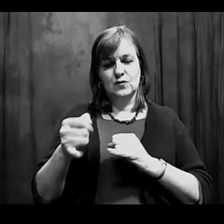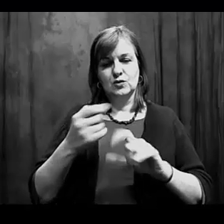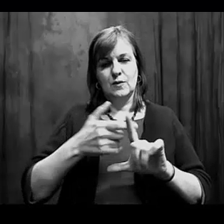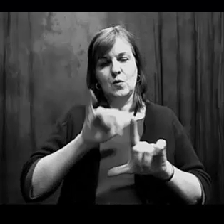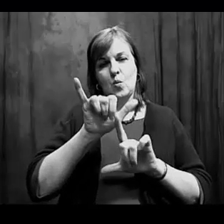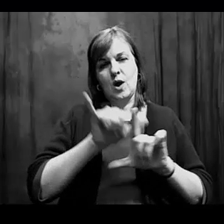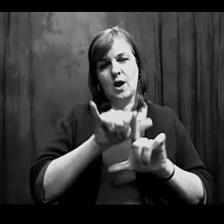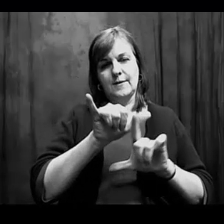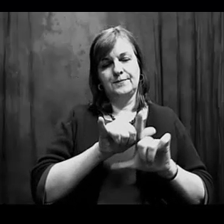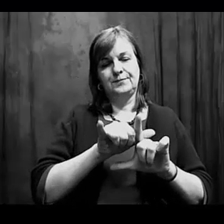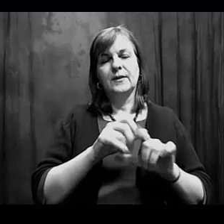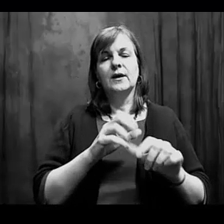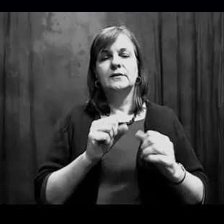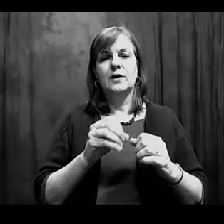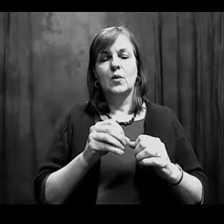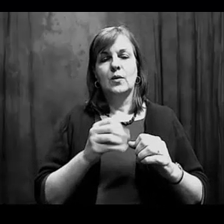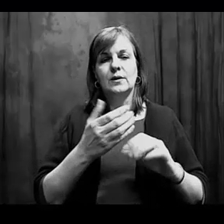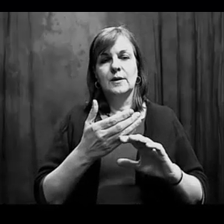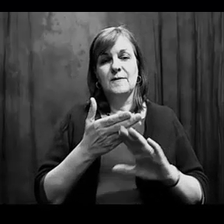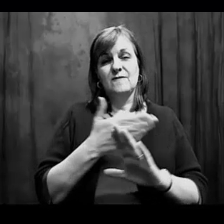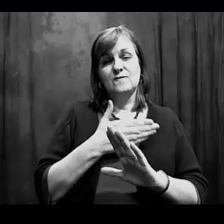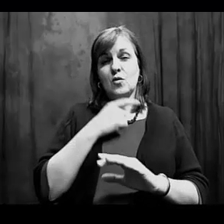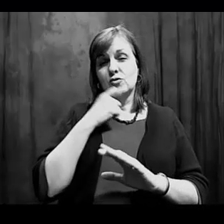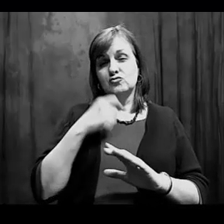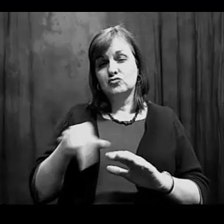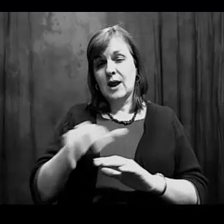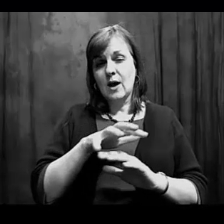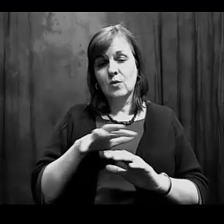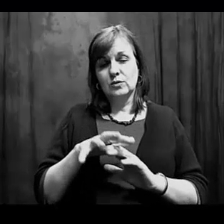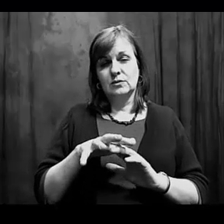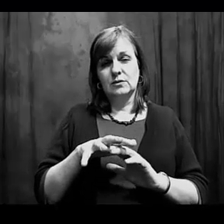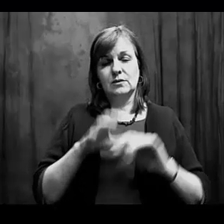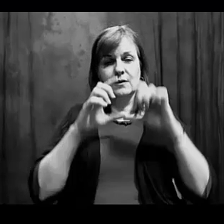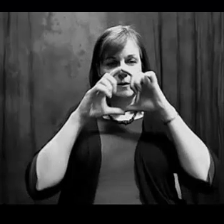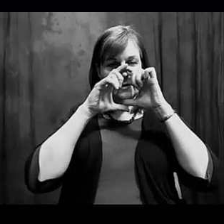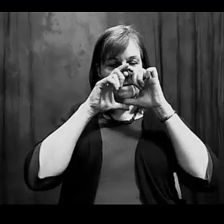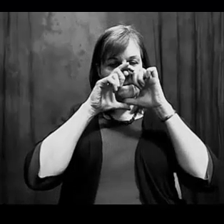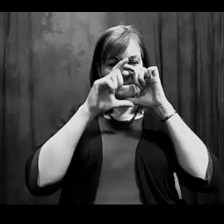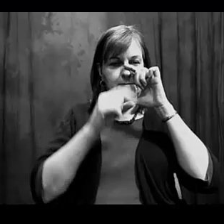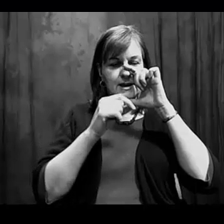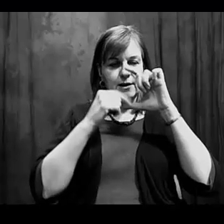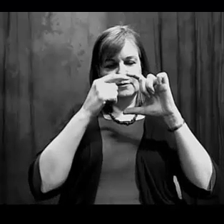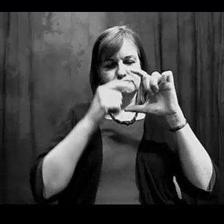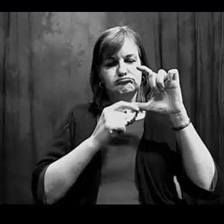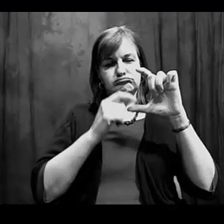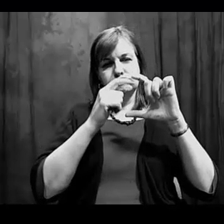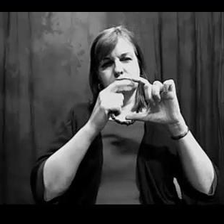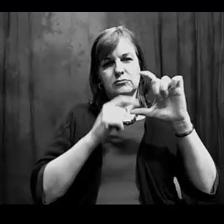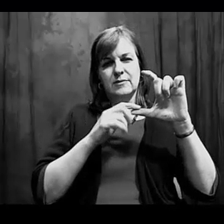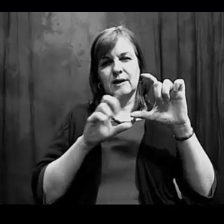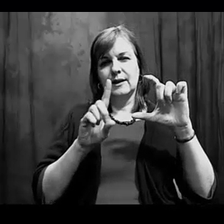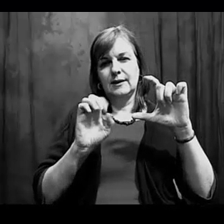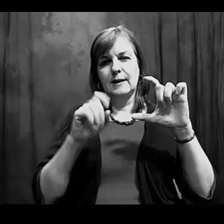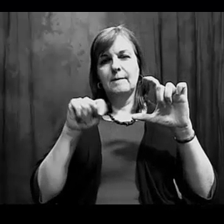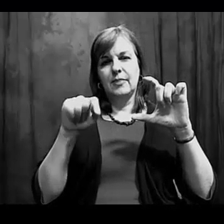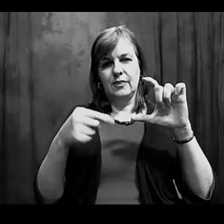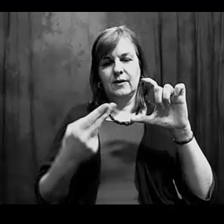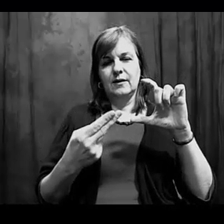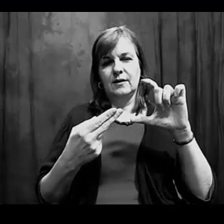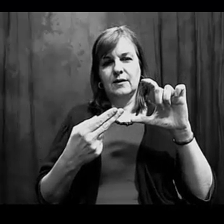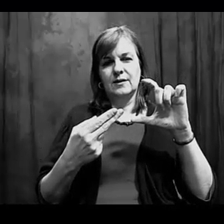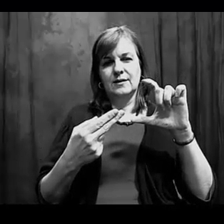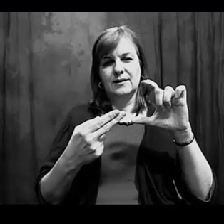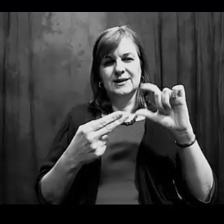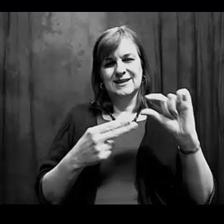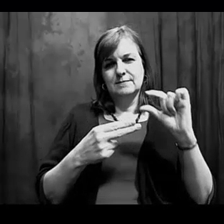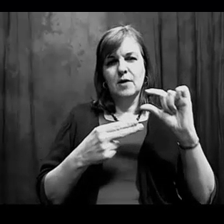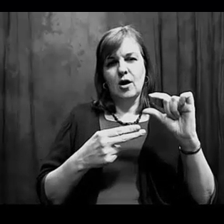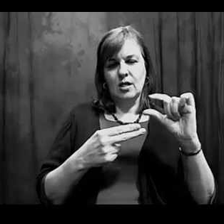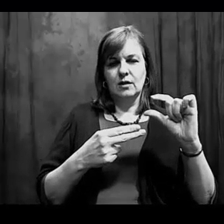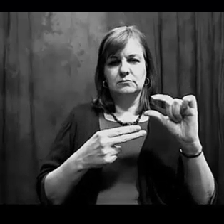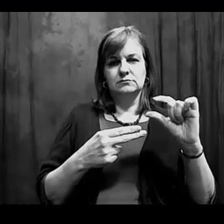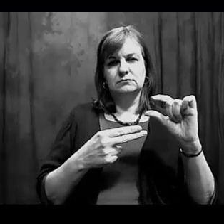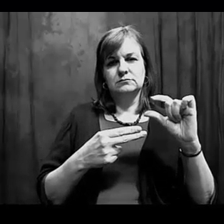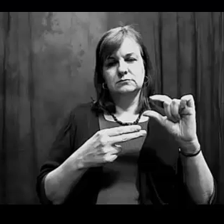depth is actually on the X axis here - and number of individuals is on the Y. so, our pre- beak depth,